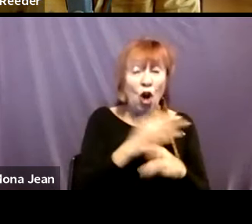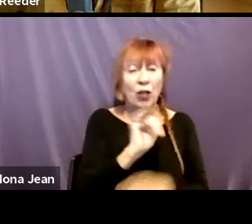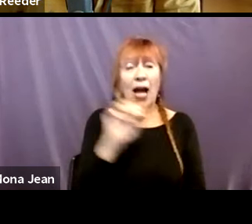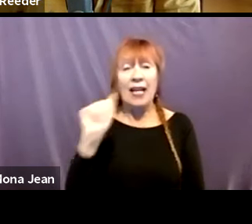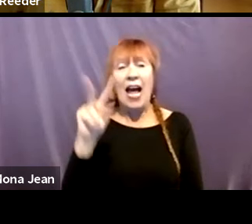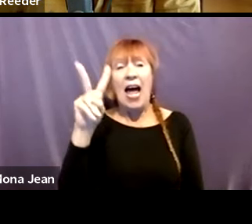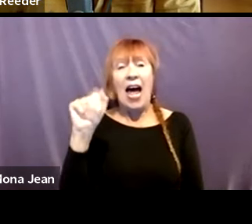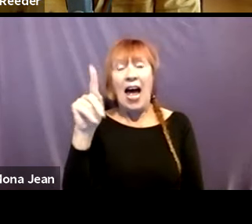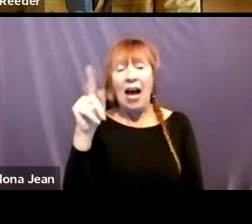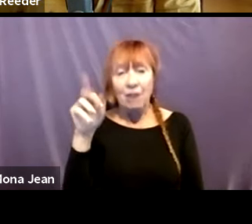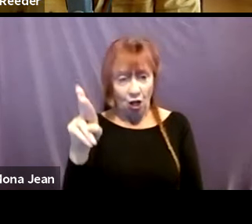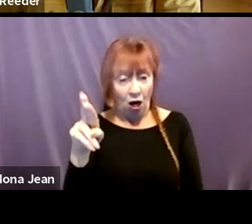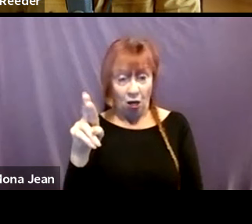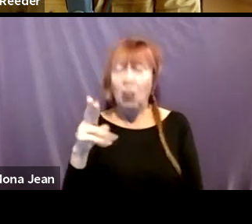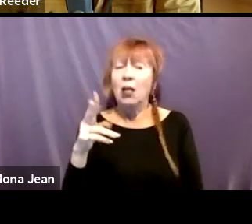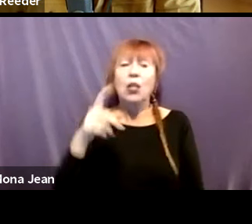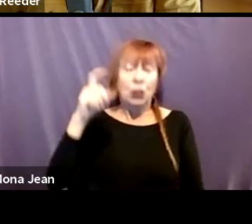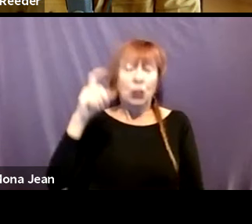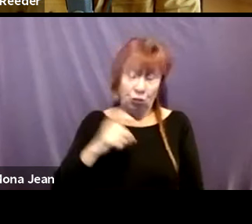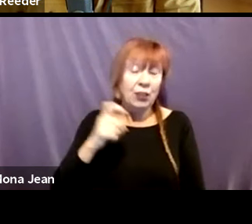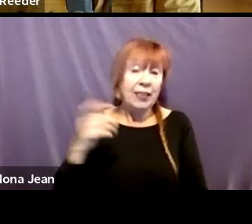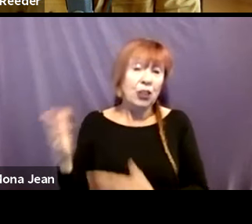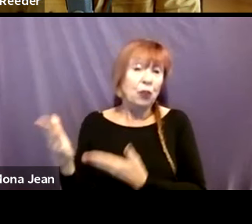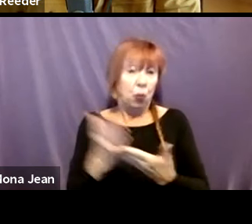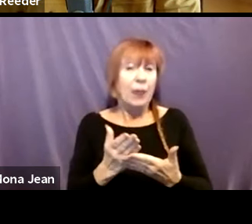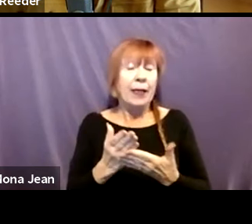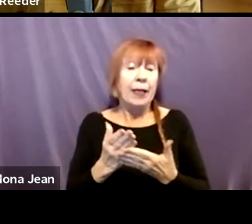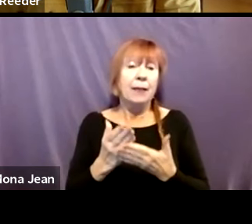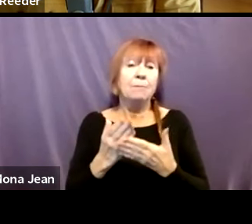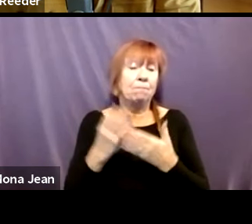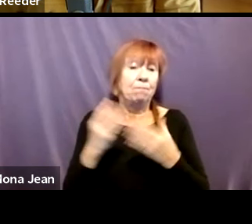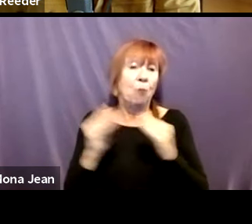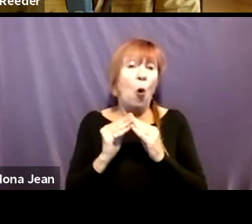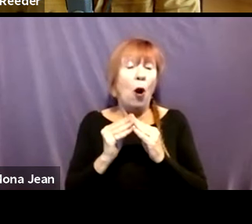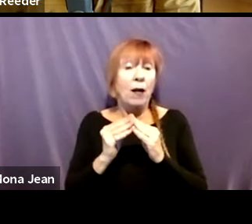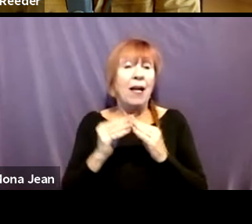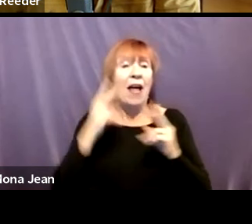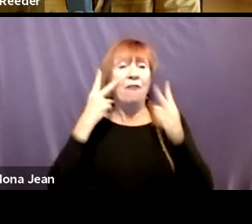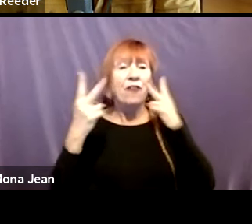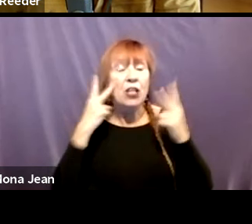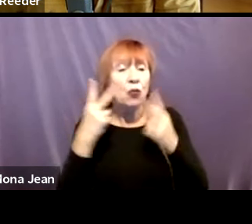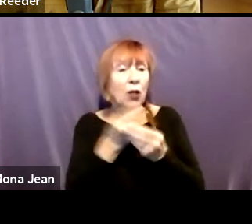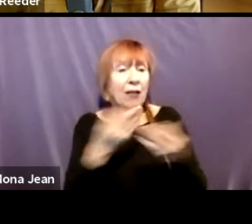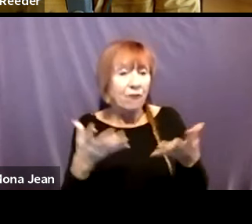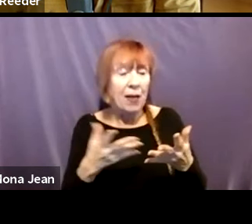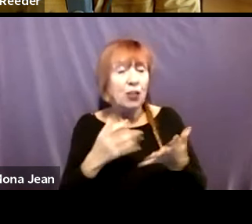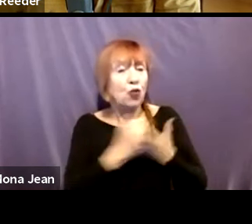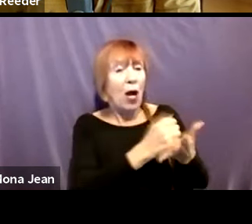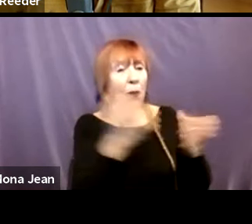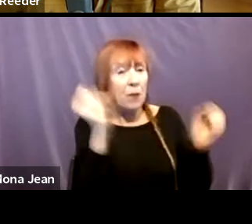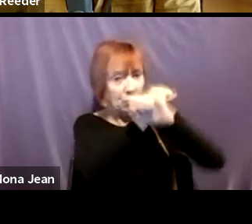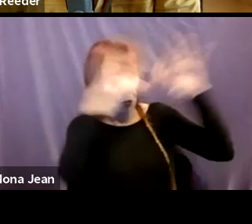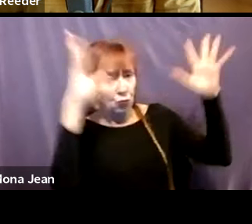or if a producer is attached, and has a writer with them. They're trying to pitch the whole picture. Whereas when you're going in as a writer,